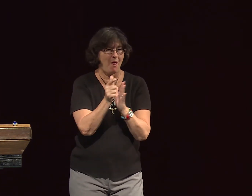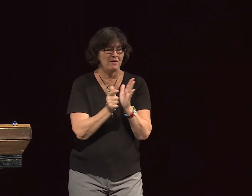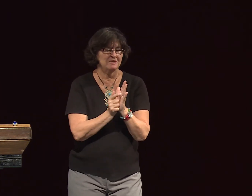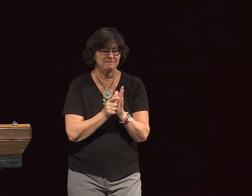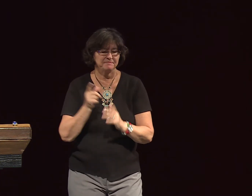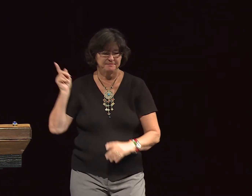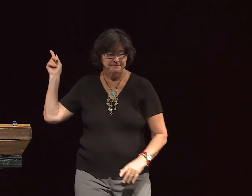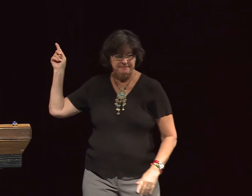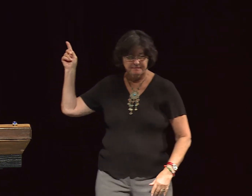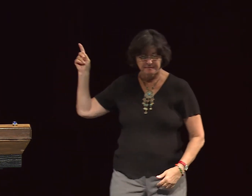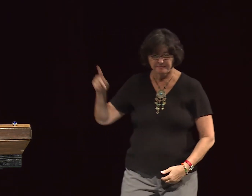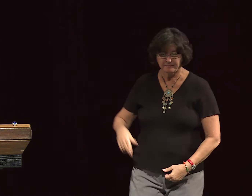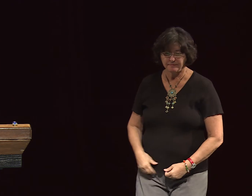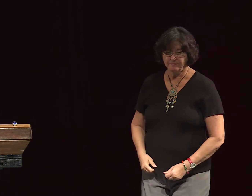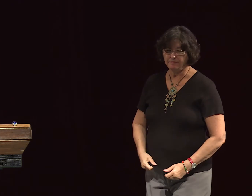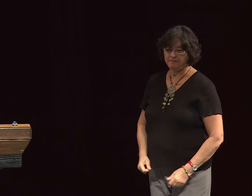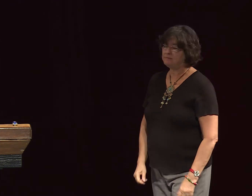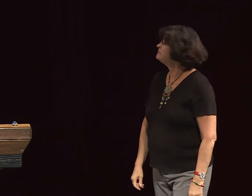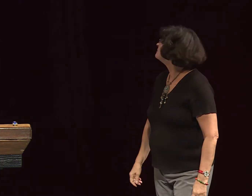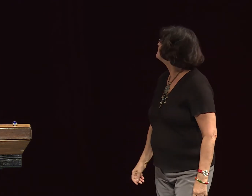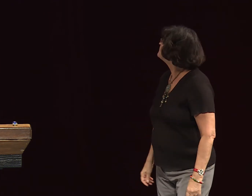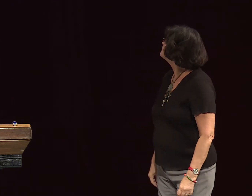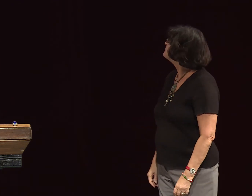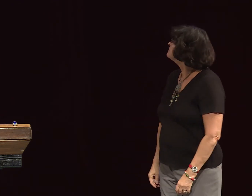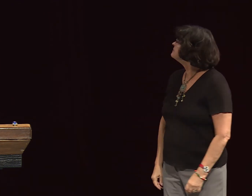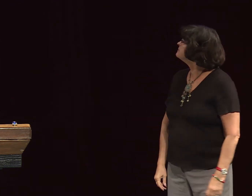However, we need more legislation going forward.